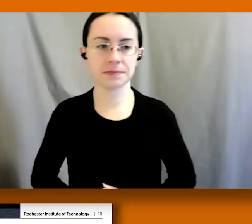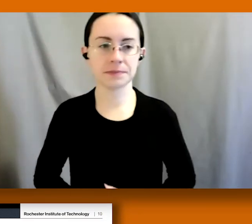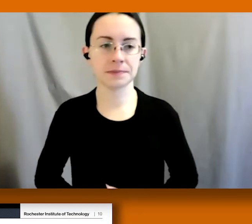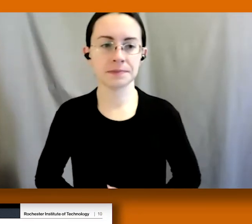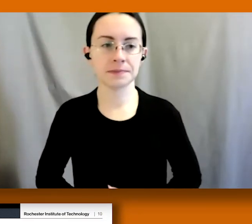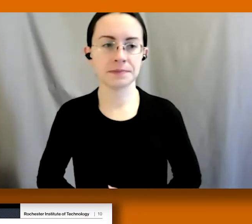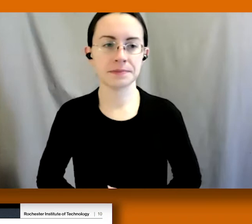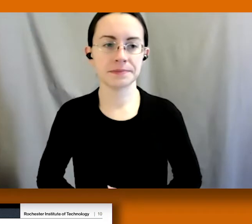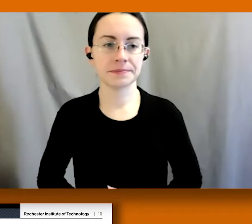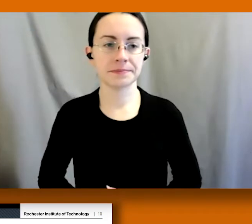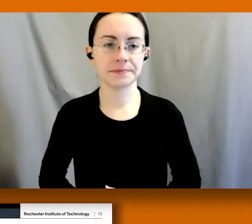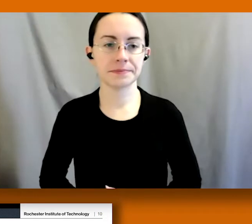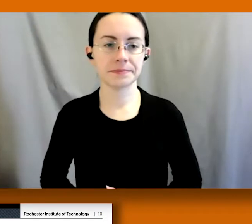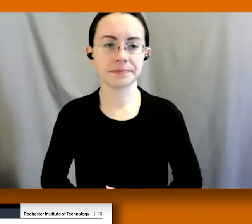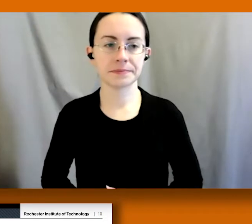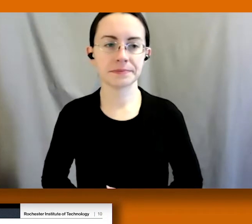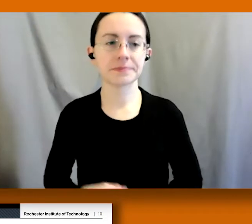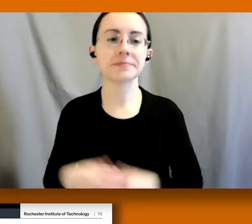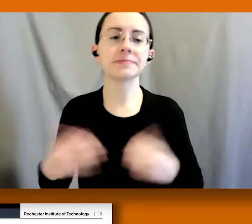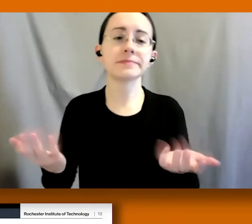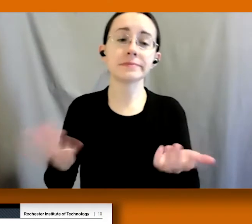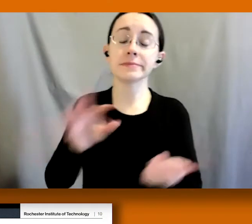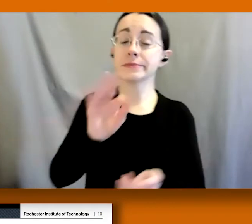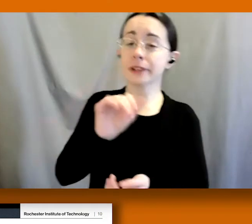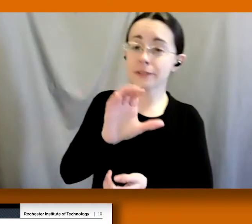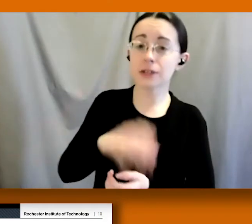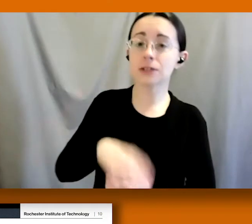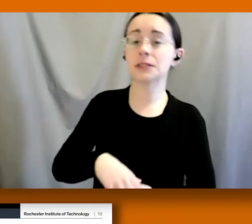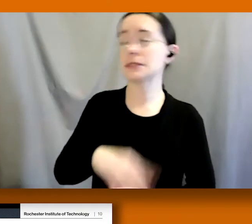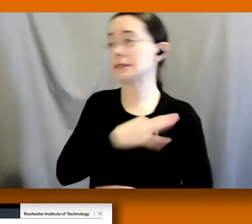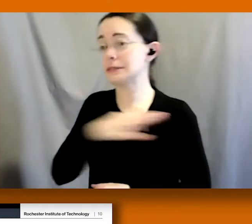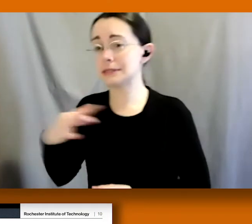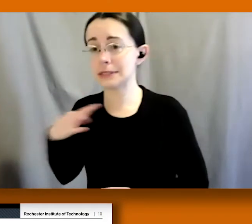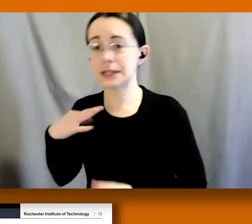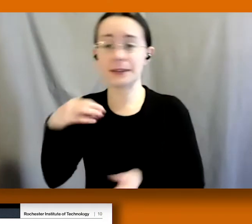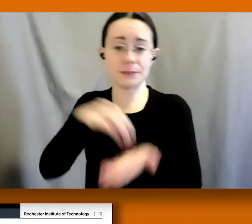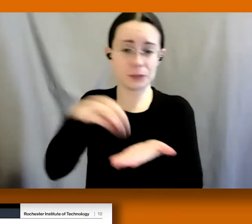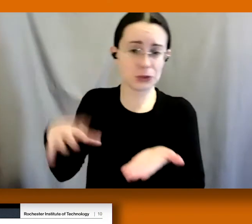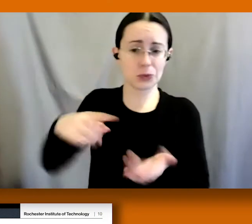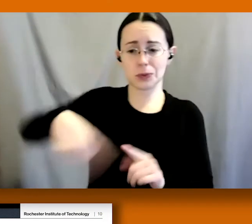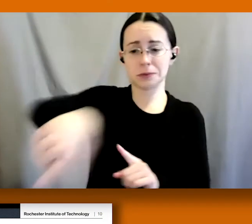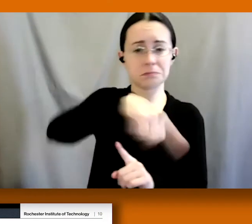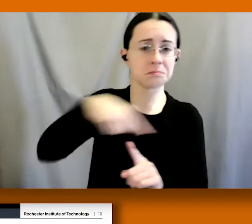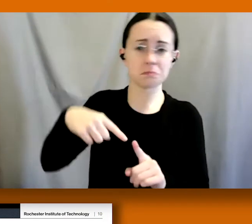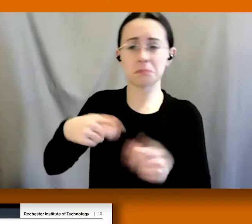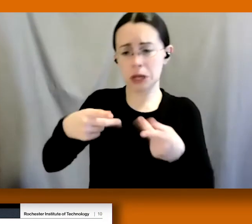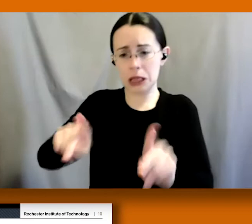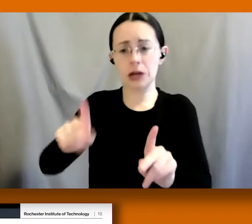Faculty, staff, students, they can all travel in support of the sponsored project,